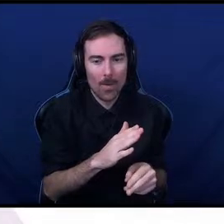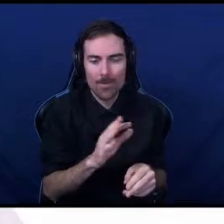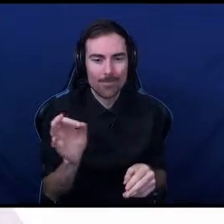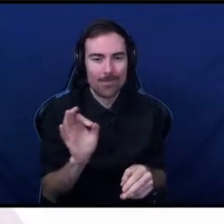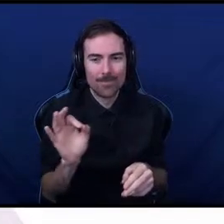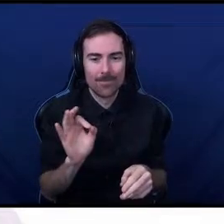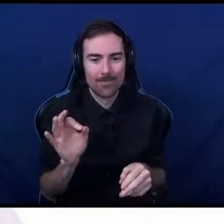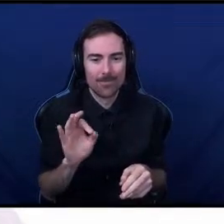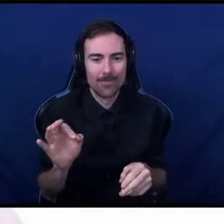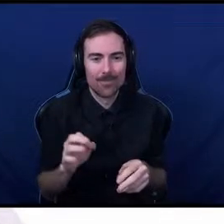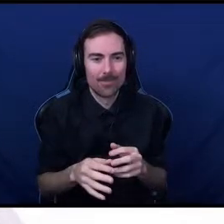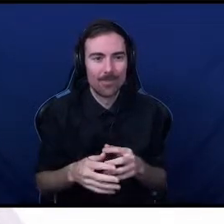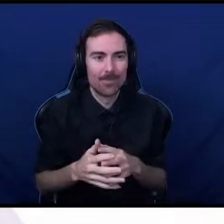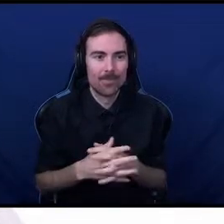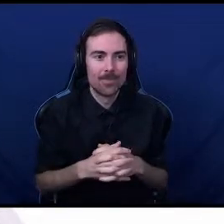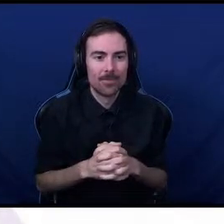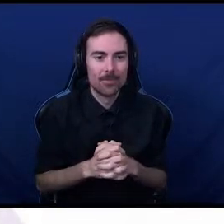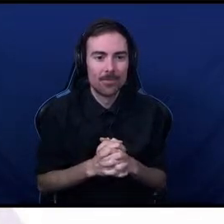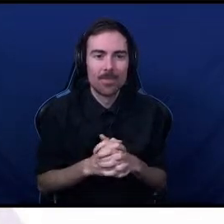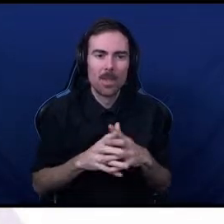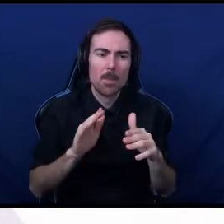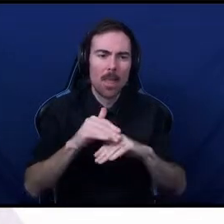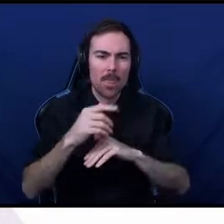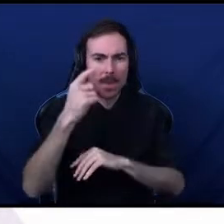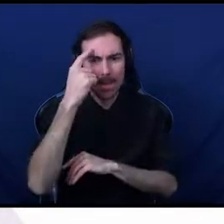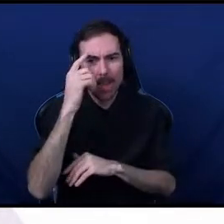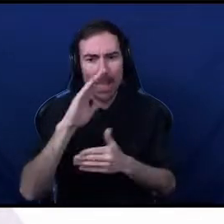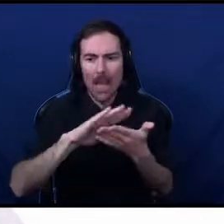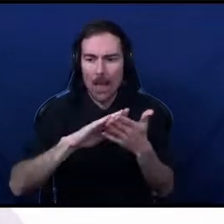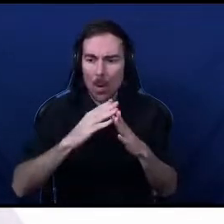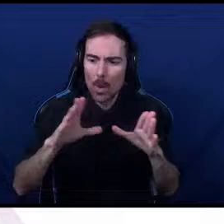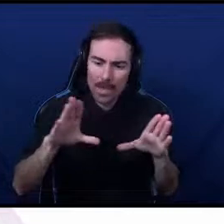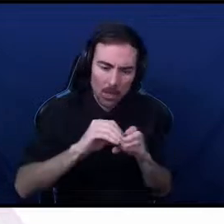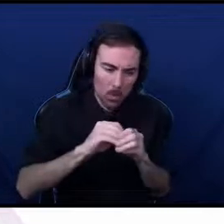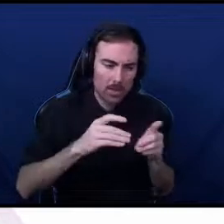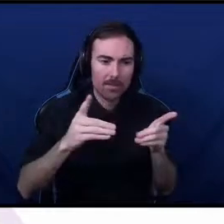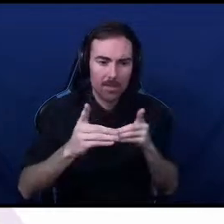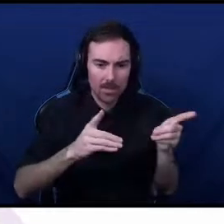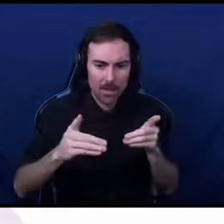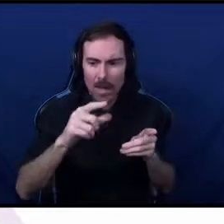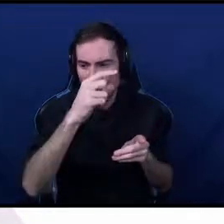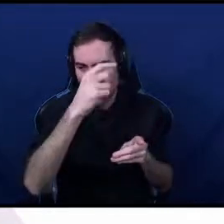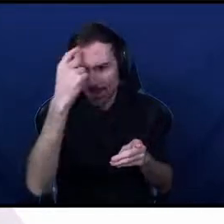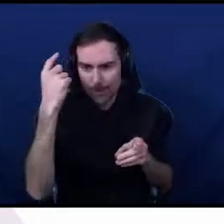And it's about kind of thinking literally about inclusive design that aims to create products that work for the most number of